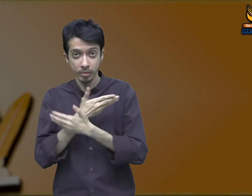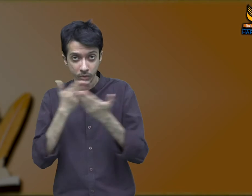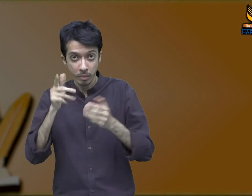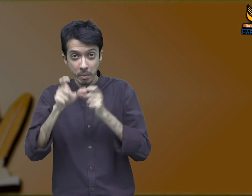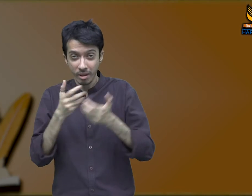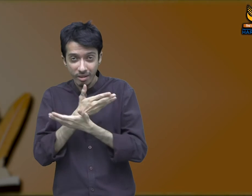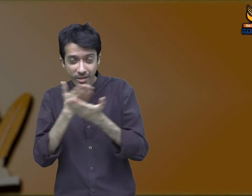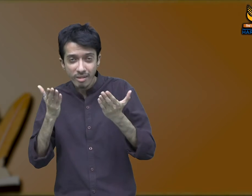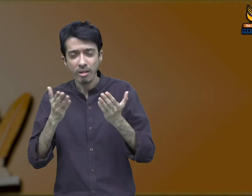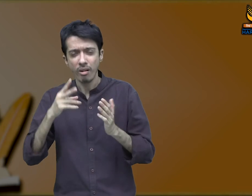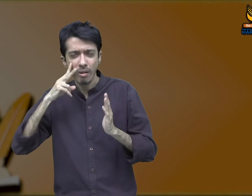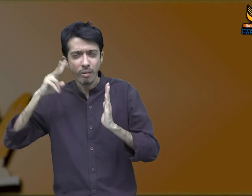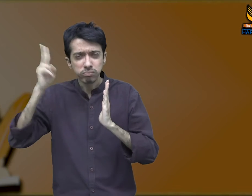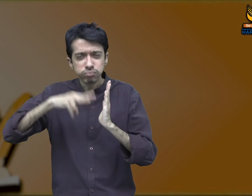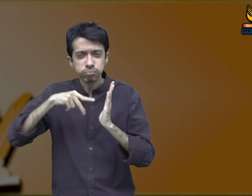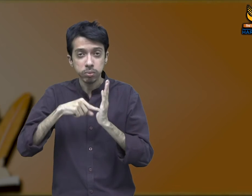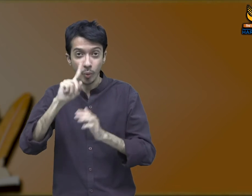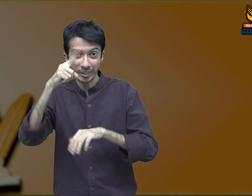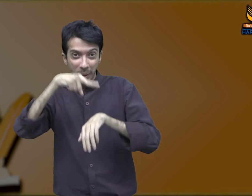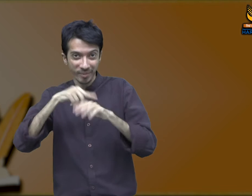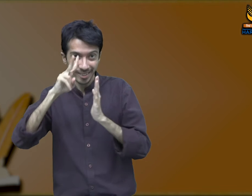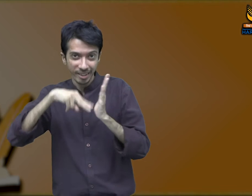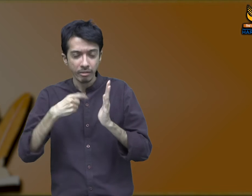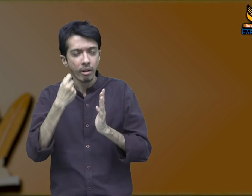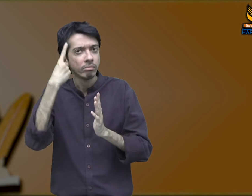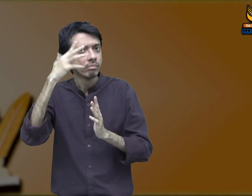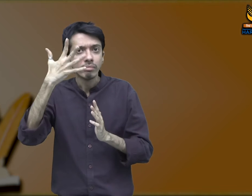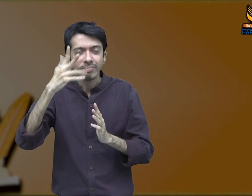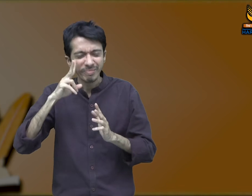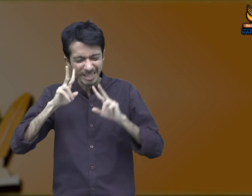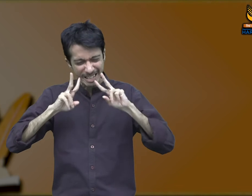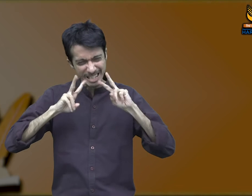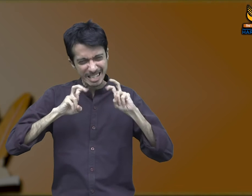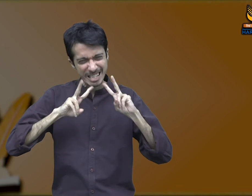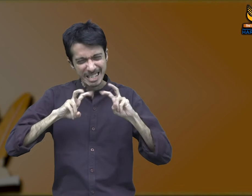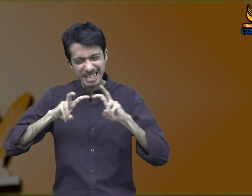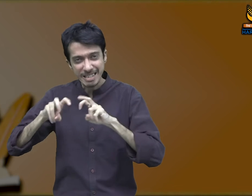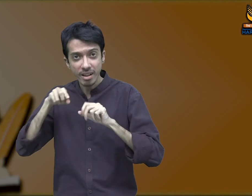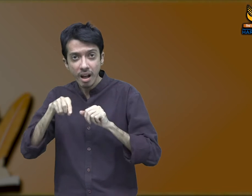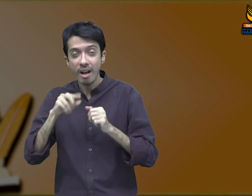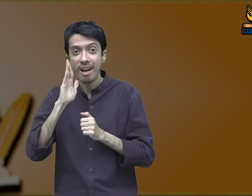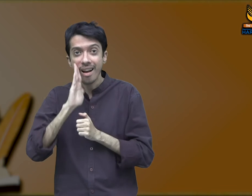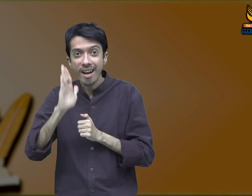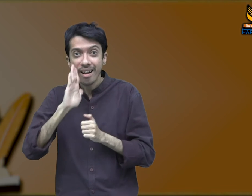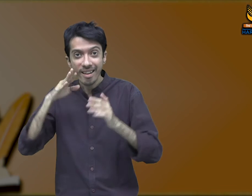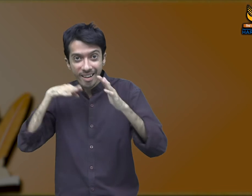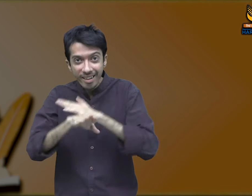The language of poetry is not easy to understand at once. If you read more you will understand